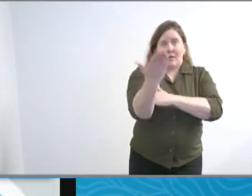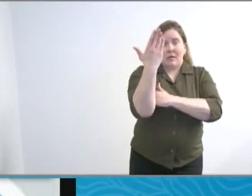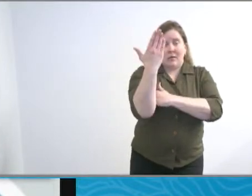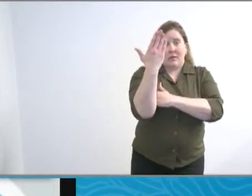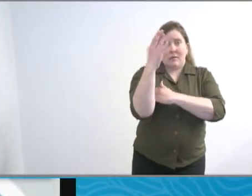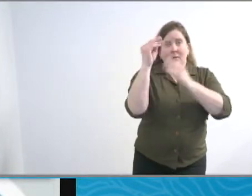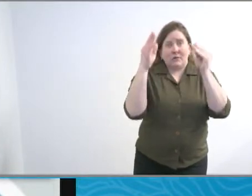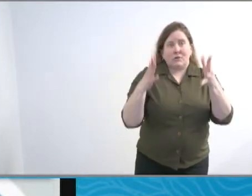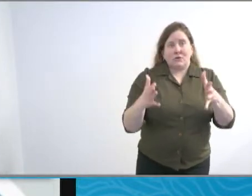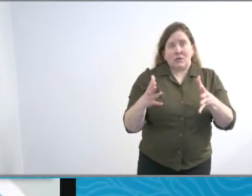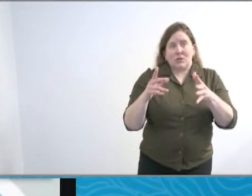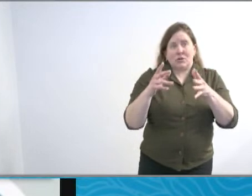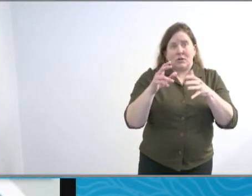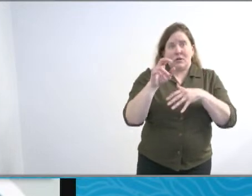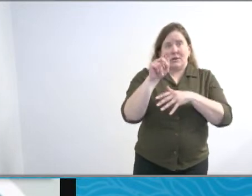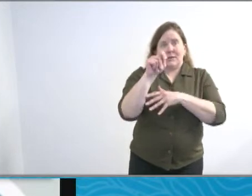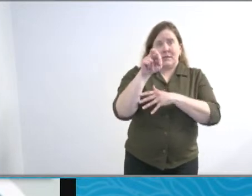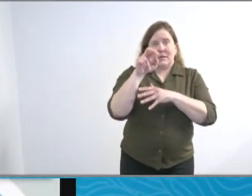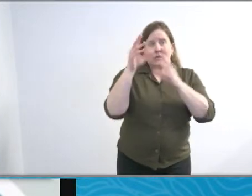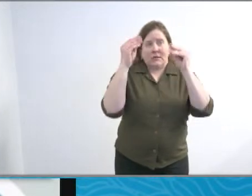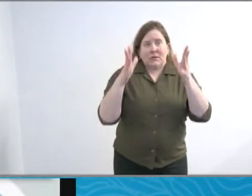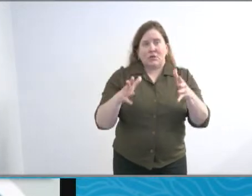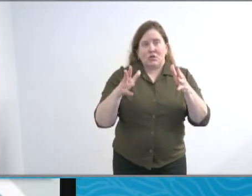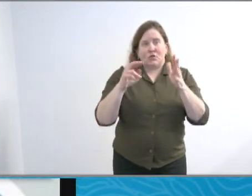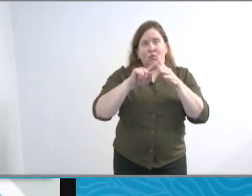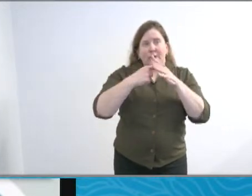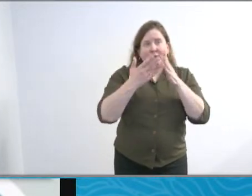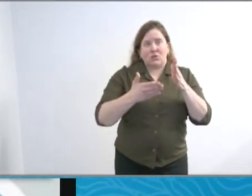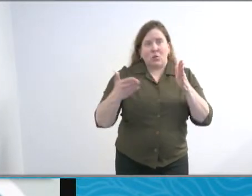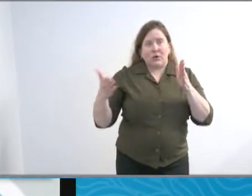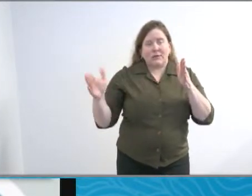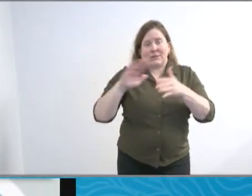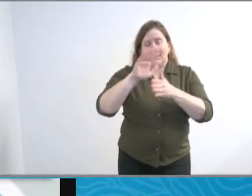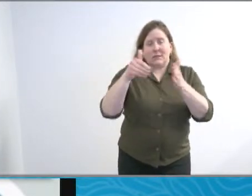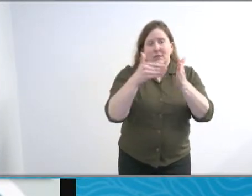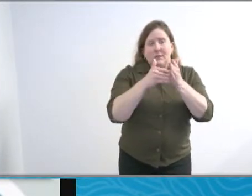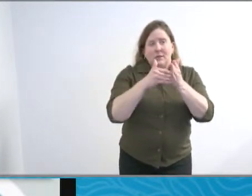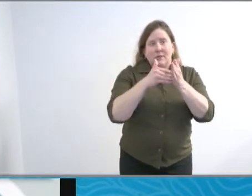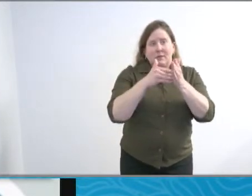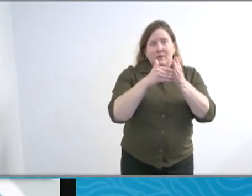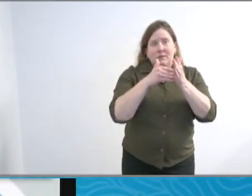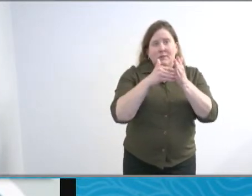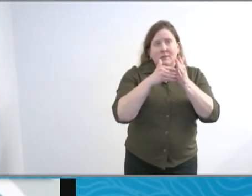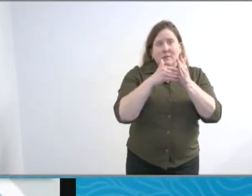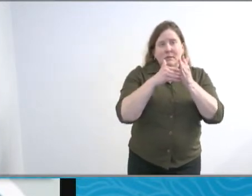You can always find those updates under Parent University under all of our parent groups.